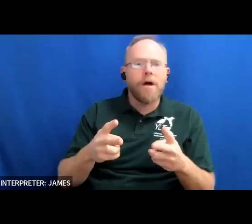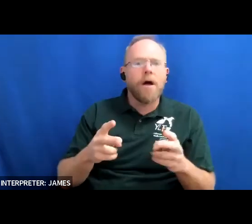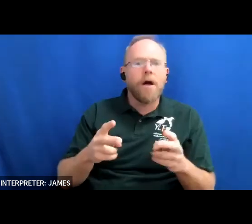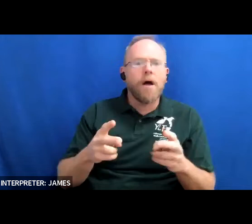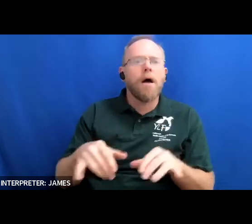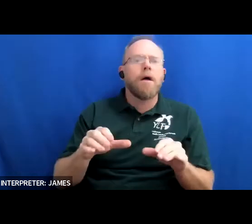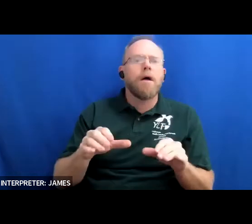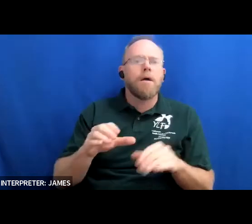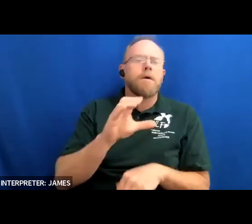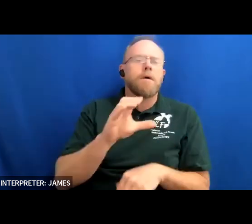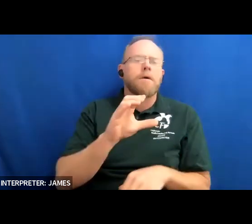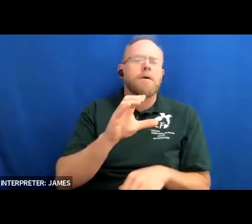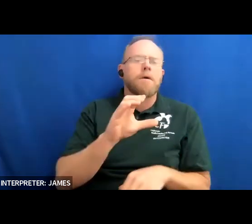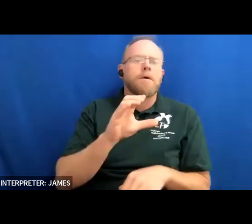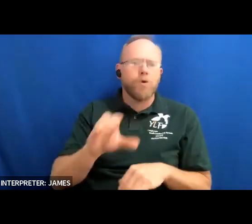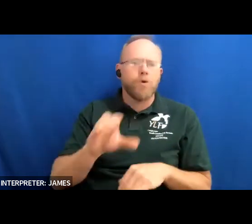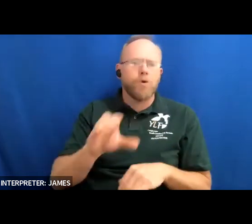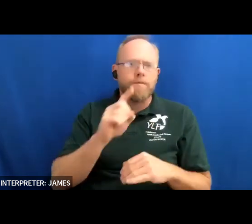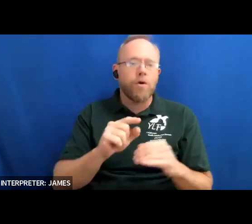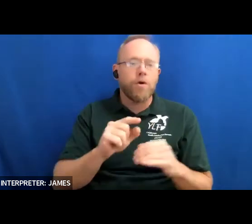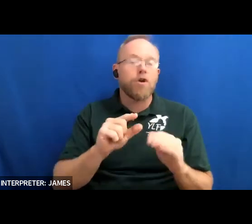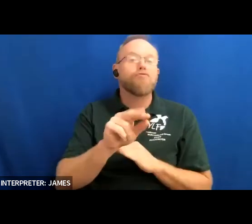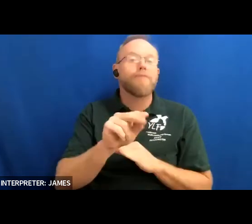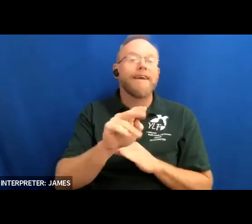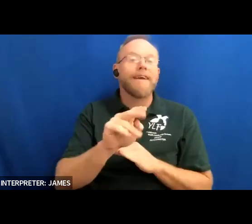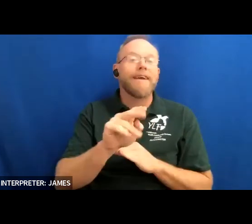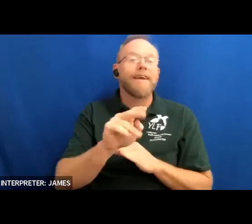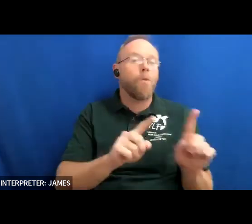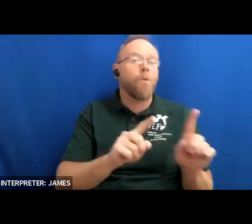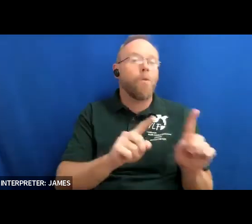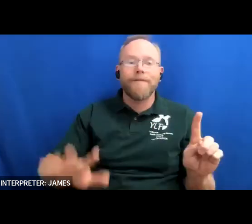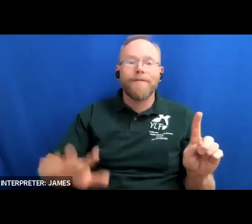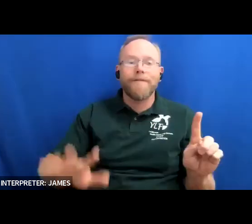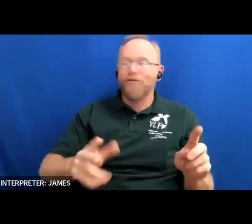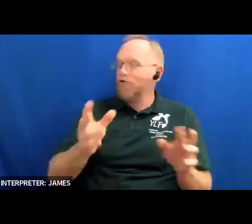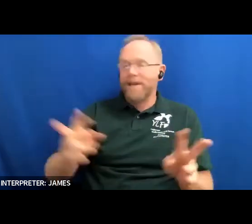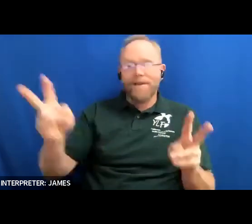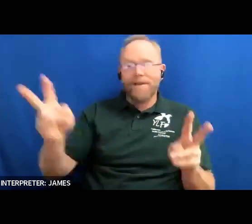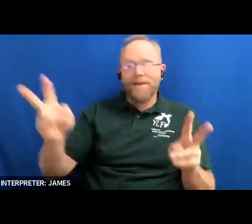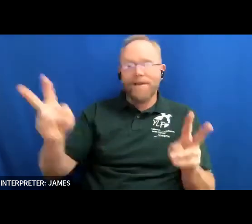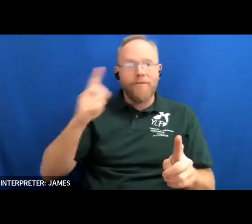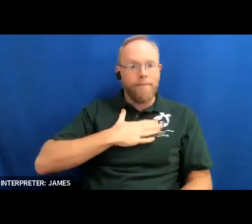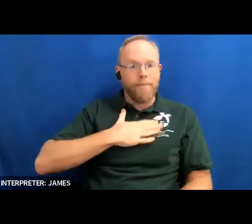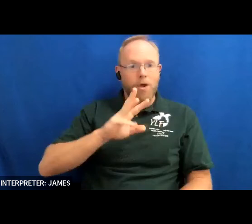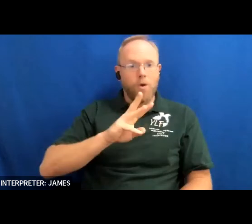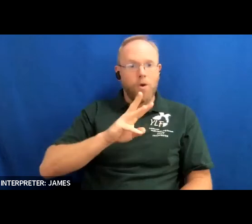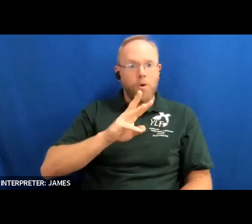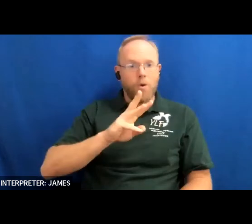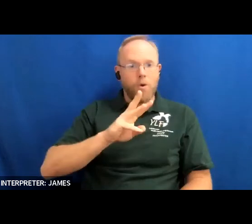activity guide for grades one through five that is free to download on both my website jkclegacy.com